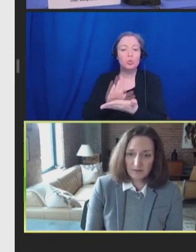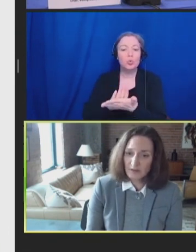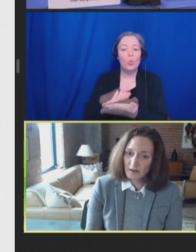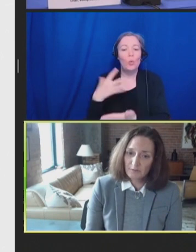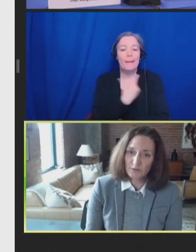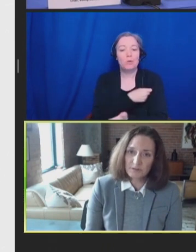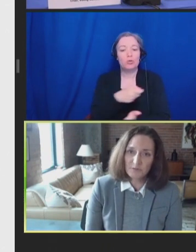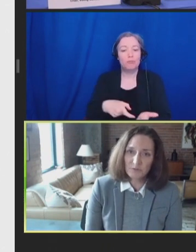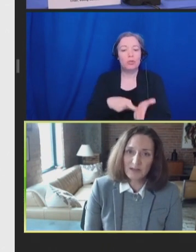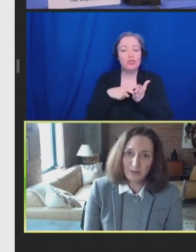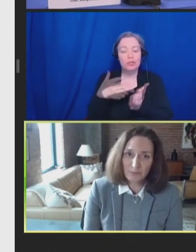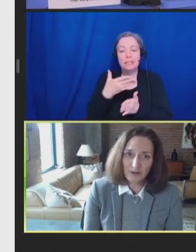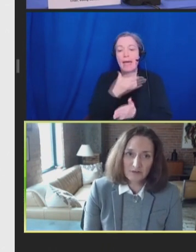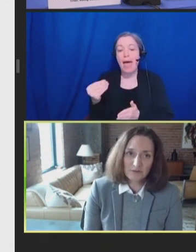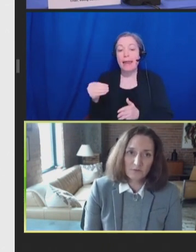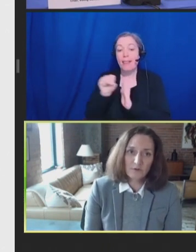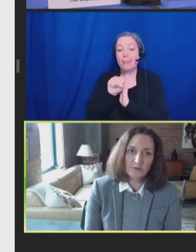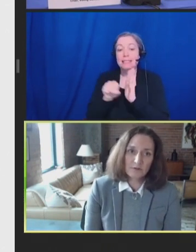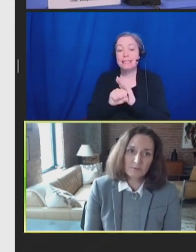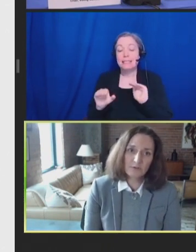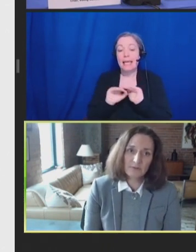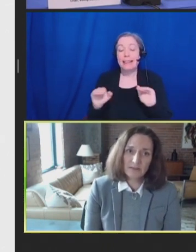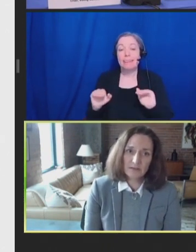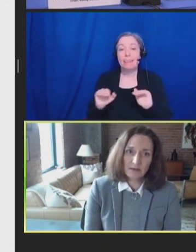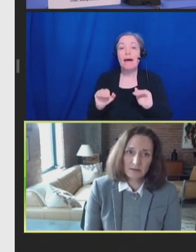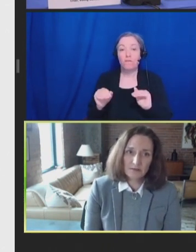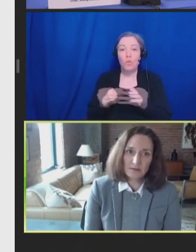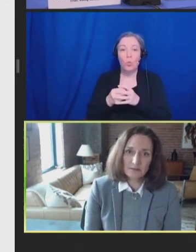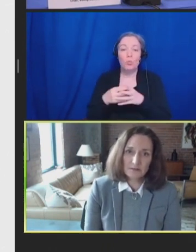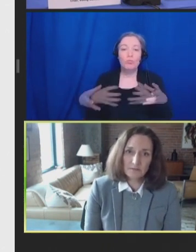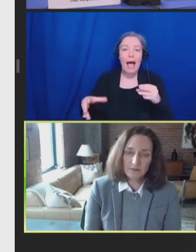the state level. Of course, this would not be prior to school, but just providing a context